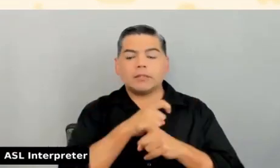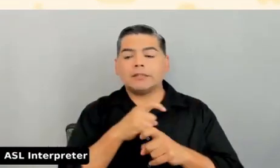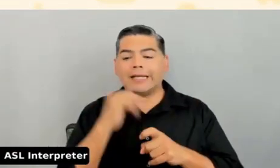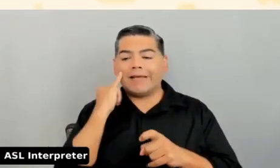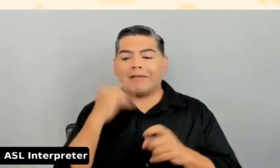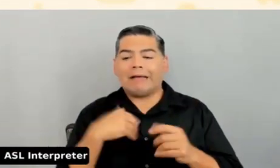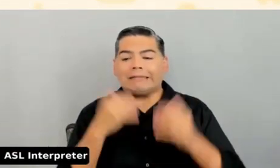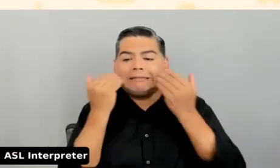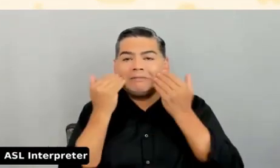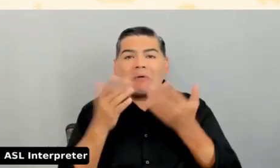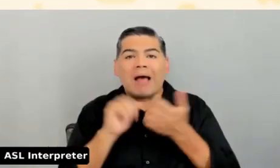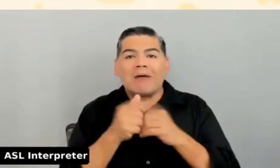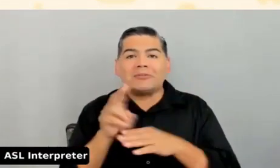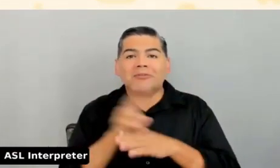whether or not to use Aria, do not.